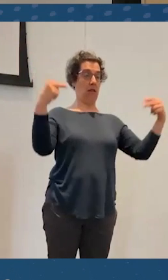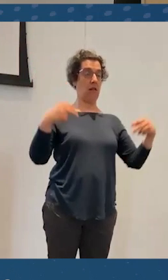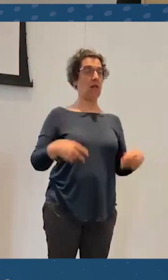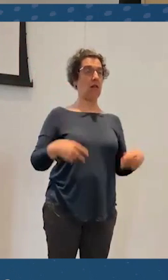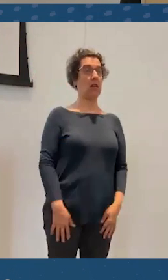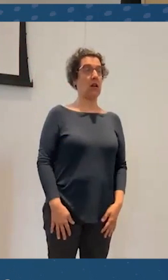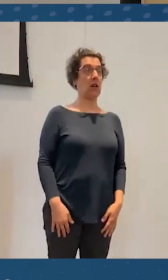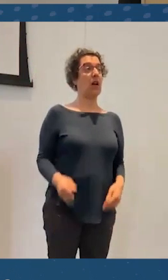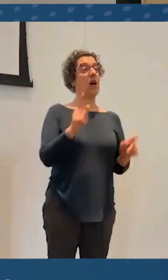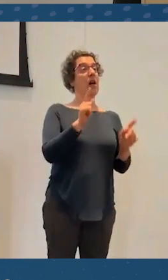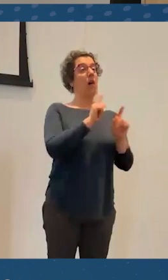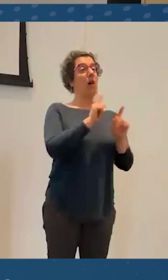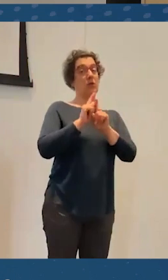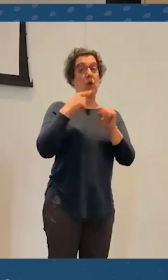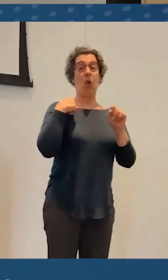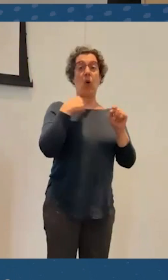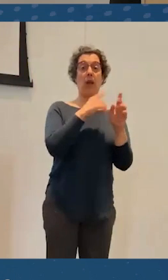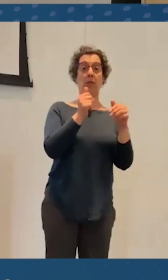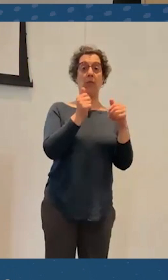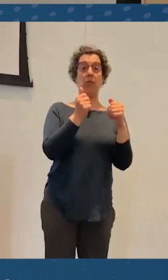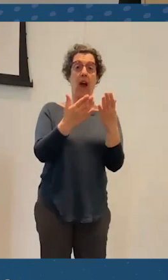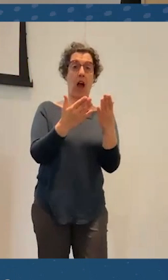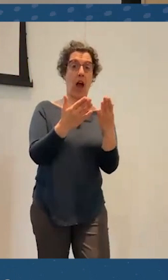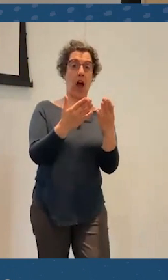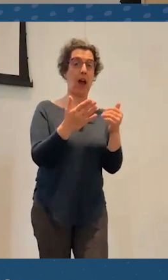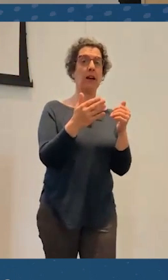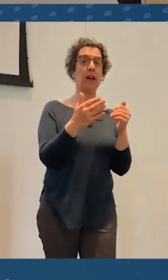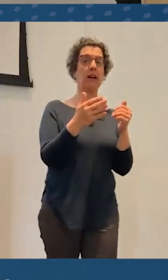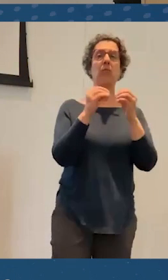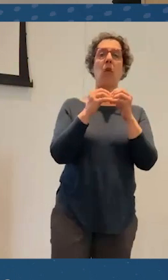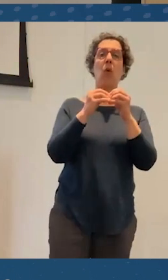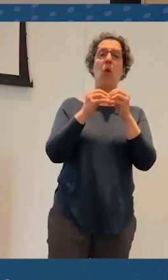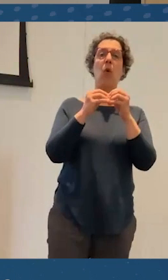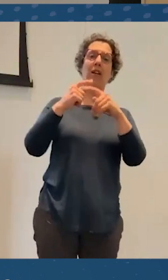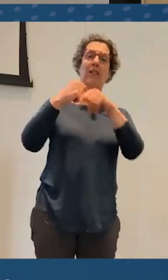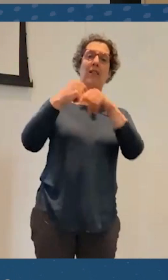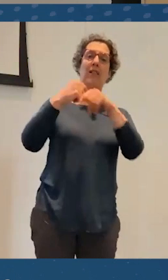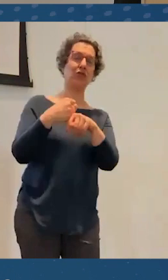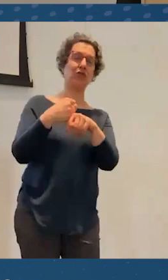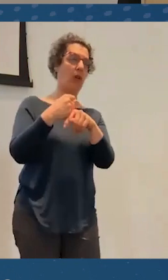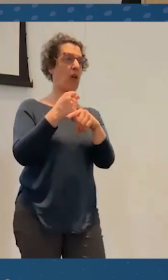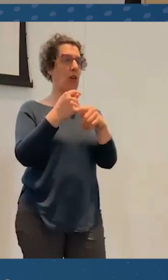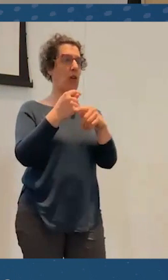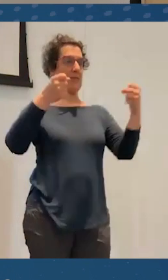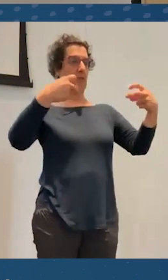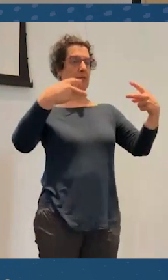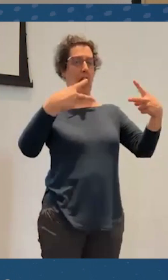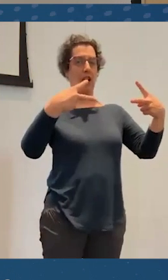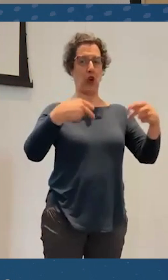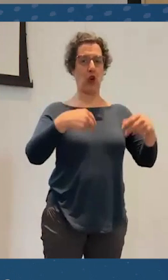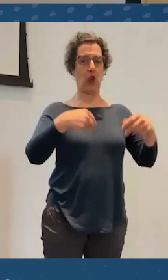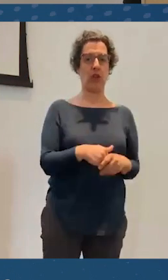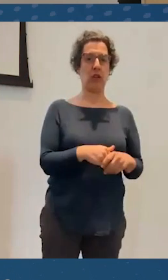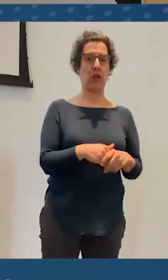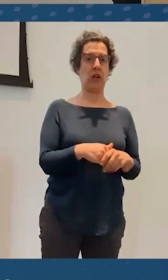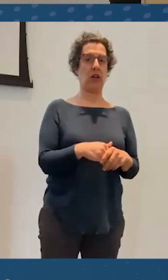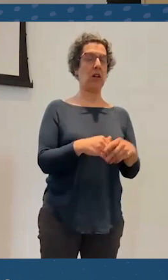But in addition to that, we also provide a more traditional subtitle view. Just as traditional subtitles aren't necessarily